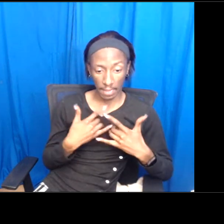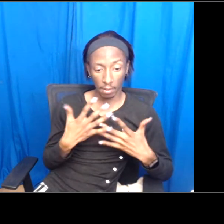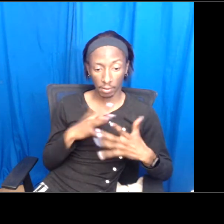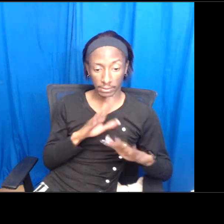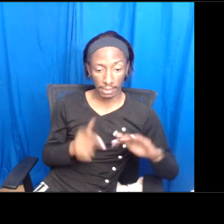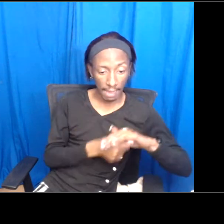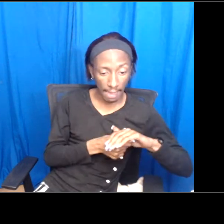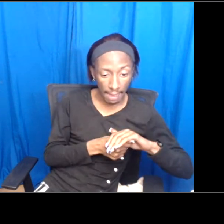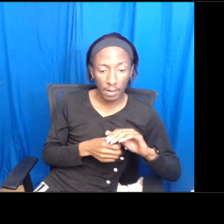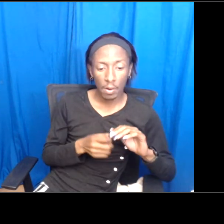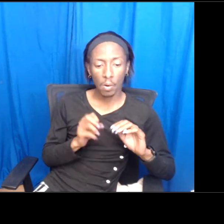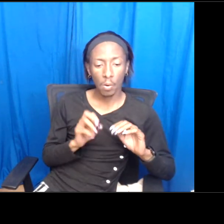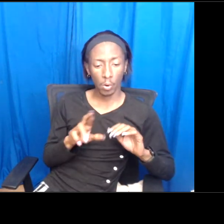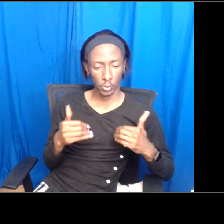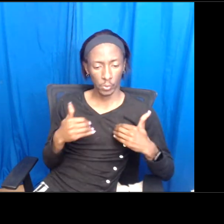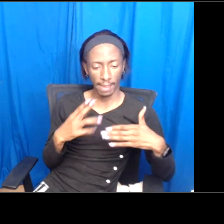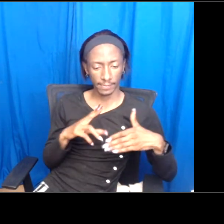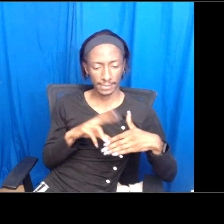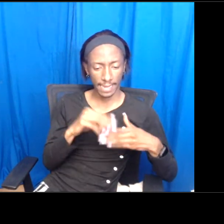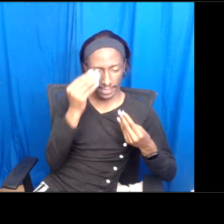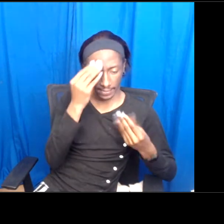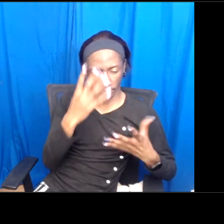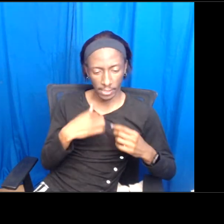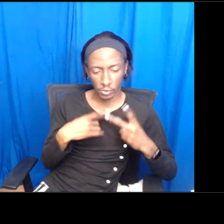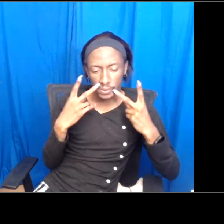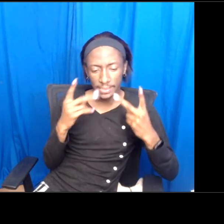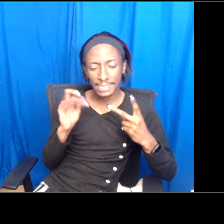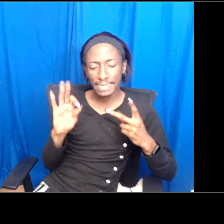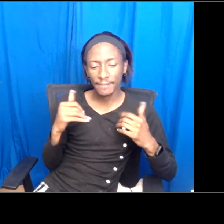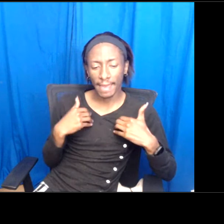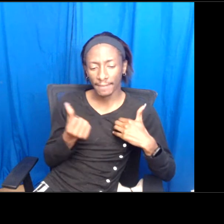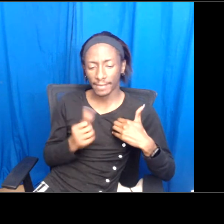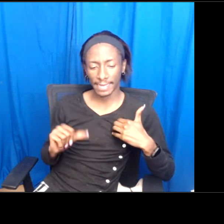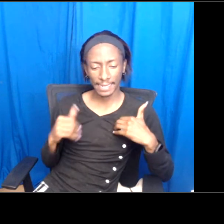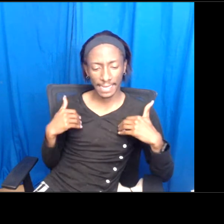but do you have any tag information to see if there are any physiological impacts?